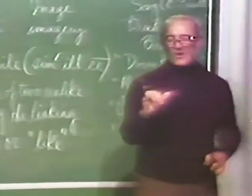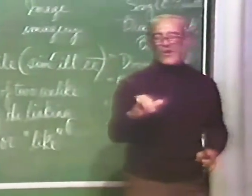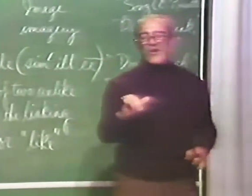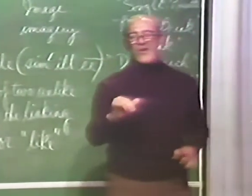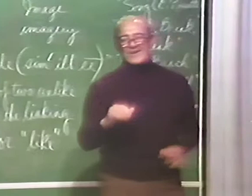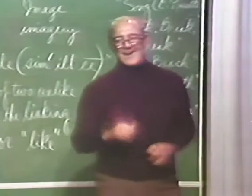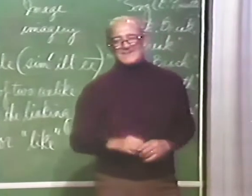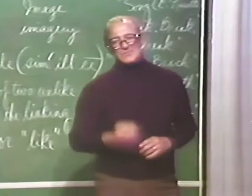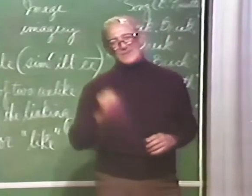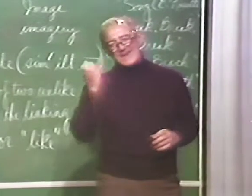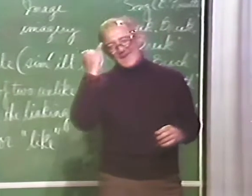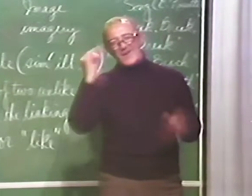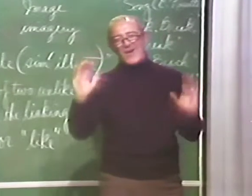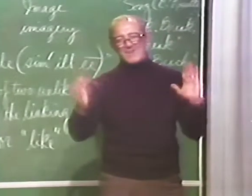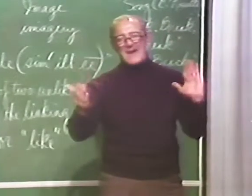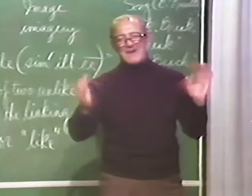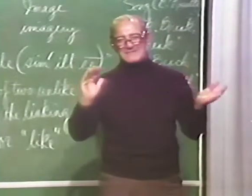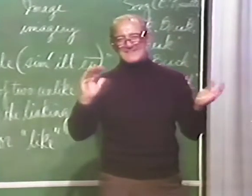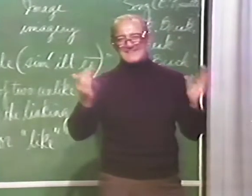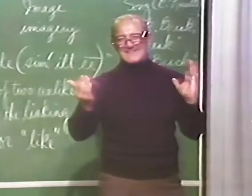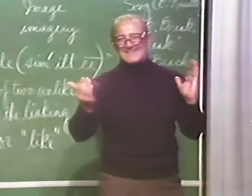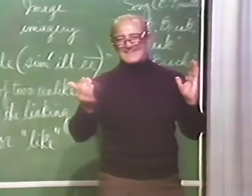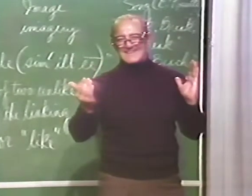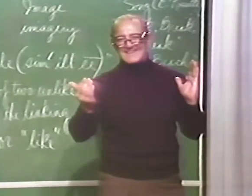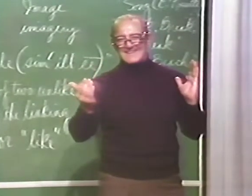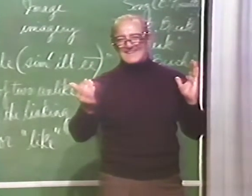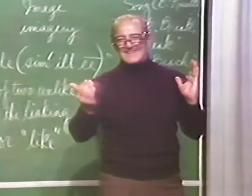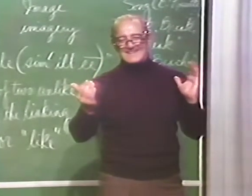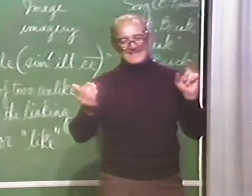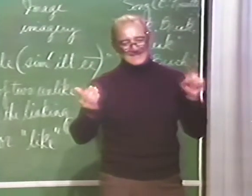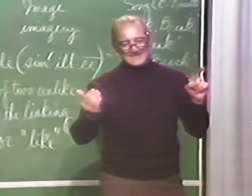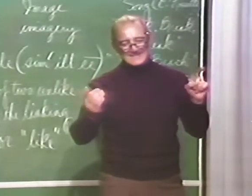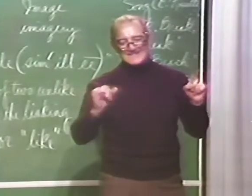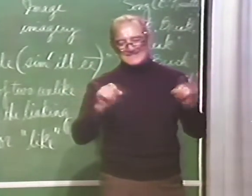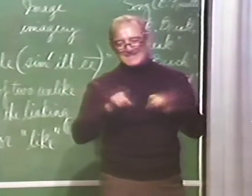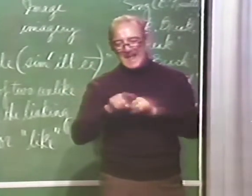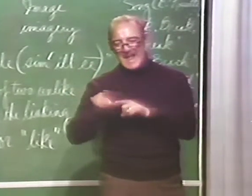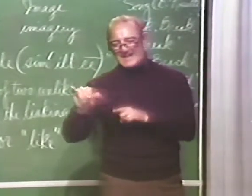THE WIND CAN FEEL WARM. YES, WE GET A COMPARISON.